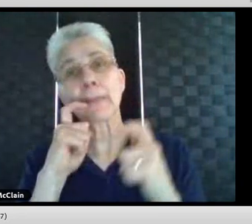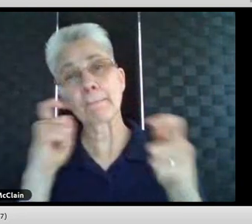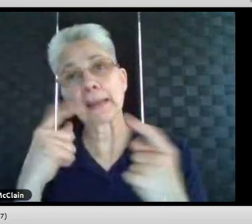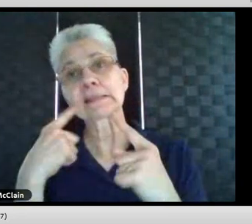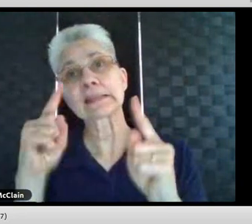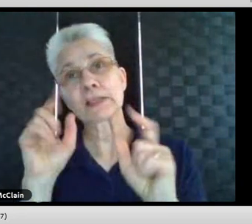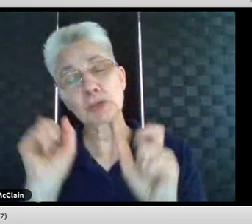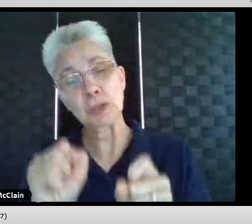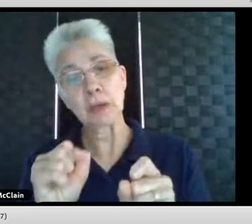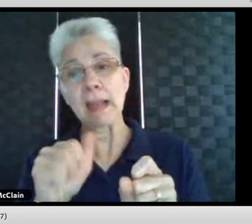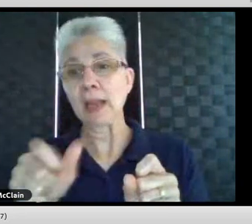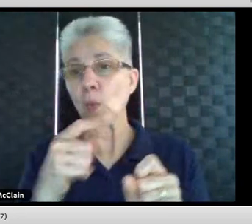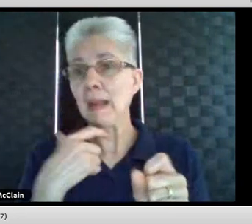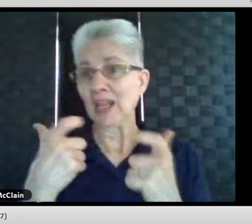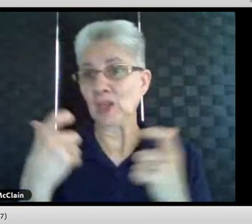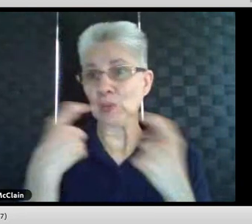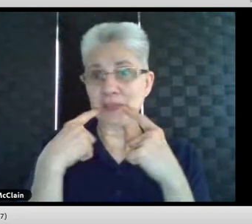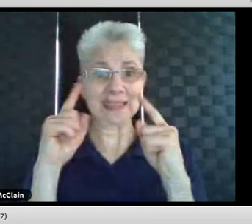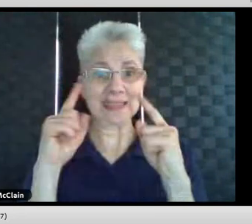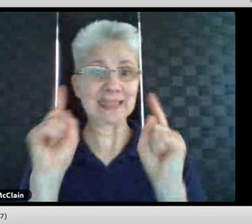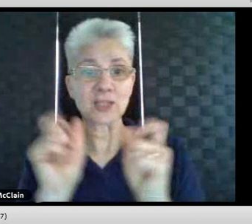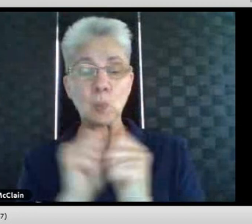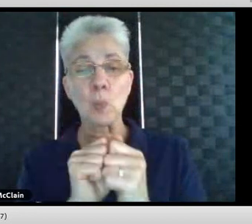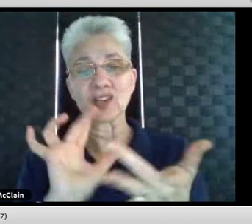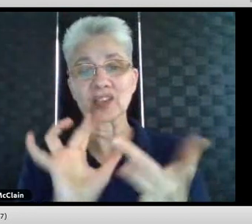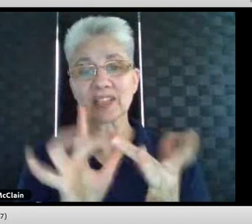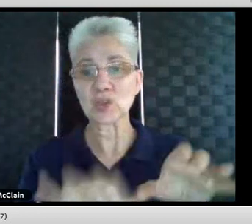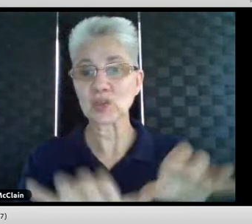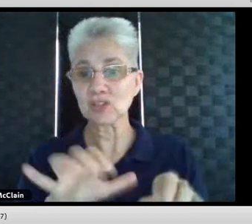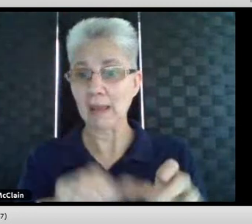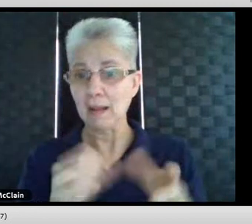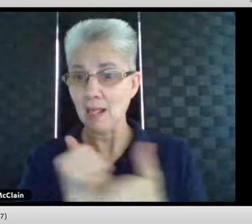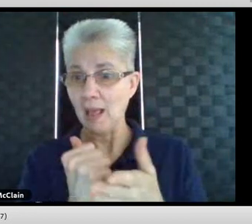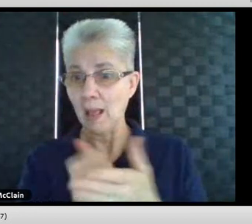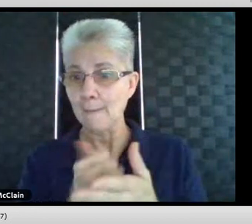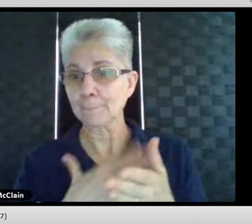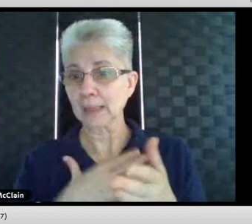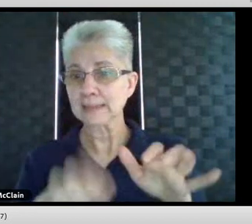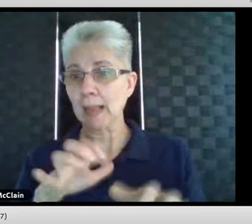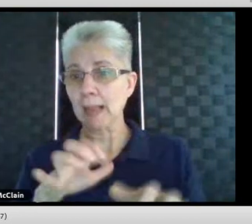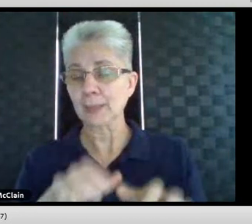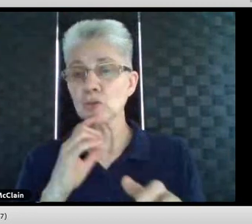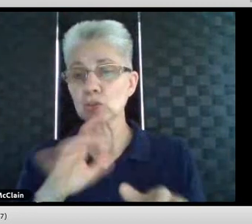Has anybody had a huge success with their digital chat? If so, please type in your chat window.